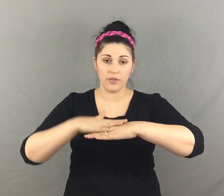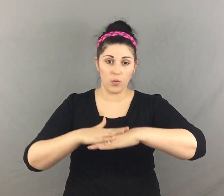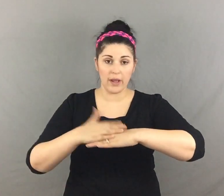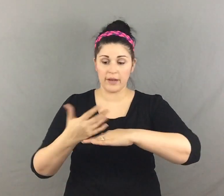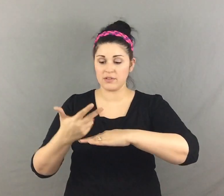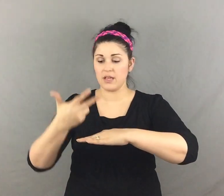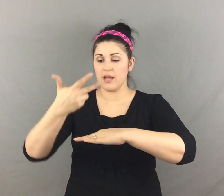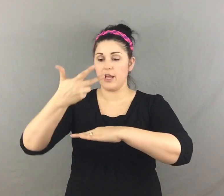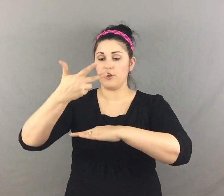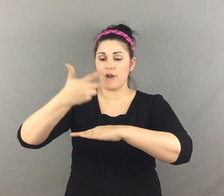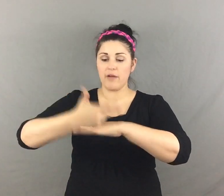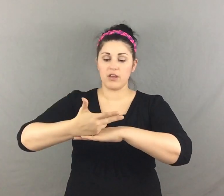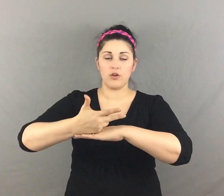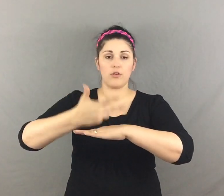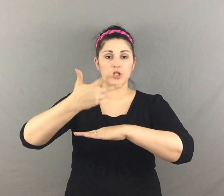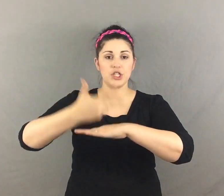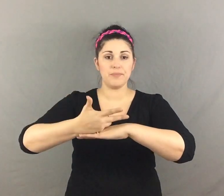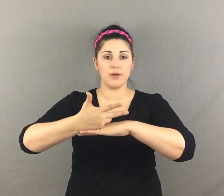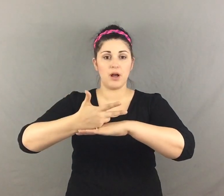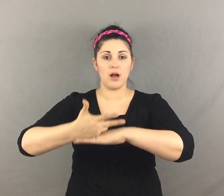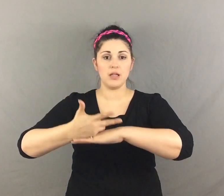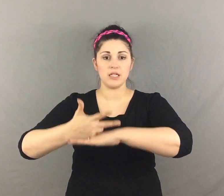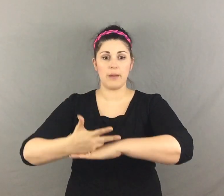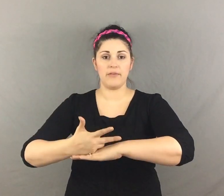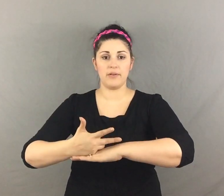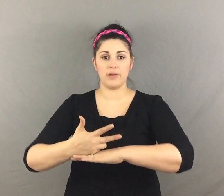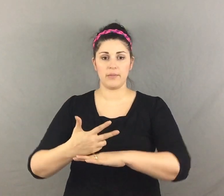and the waves. And you're having your ship on top of them. Here.